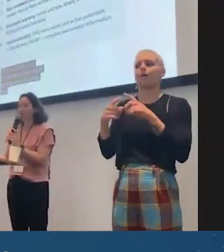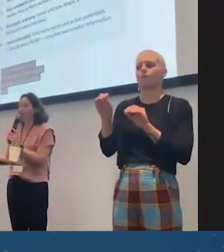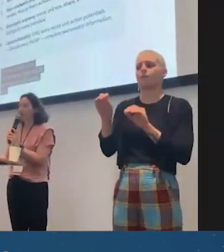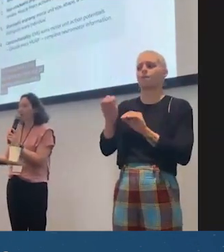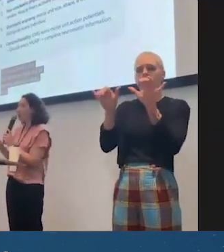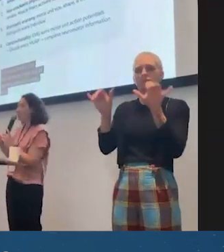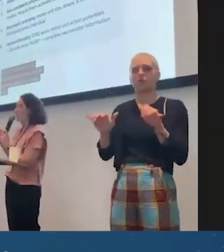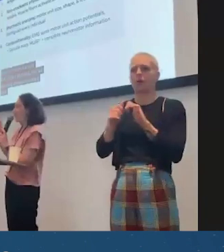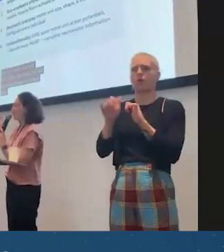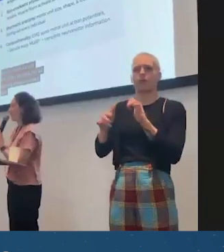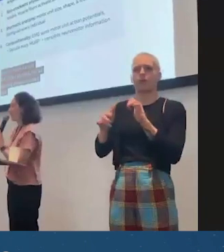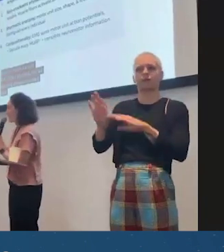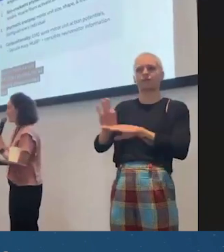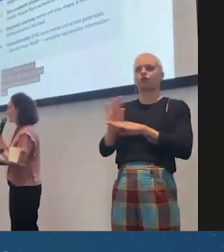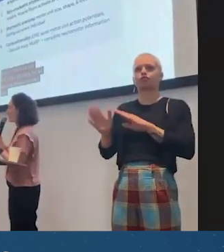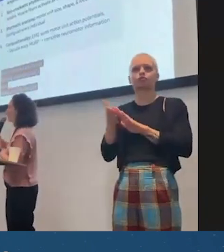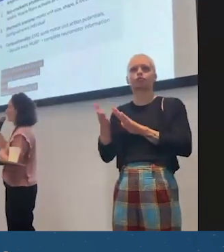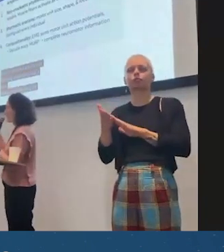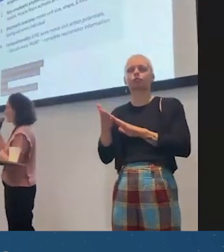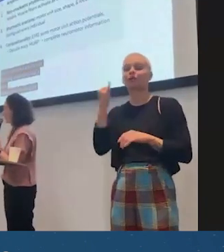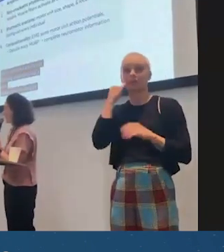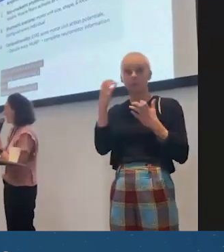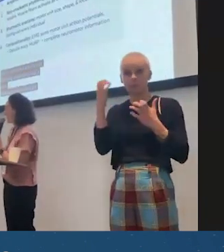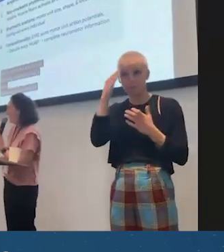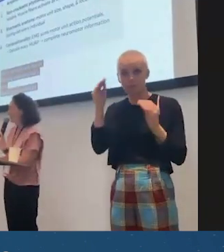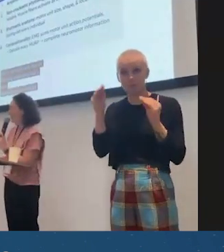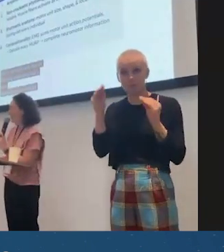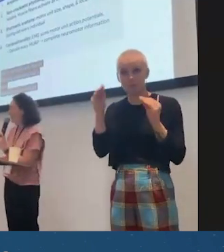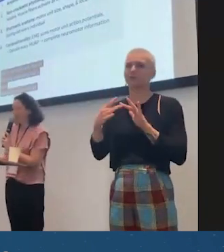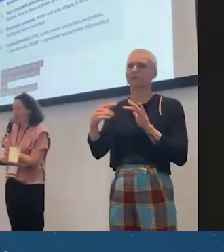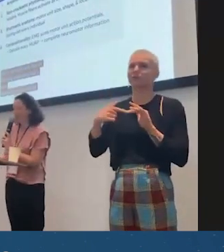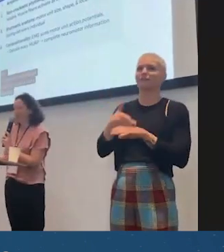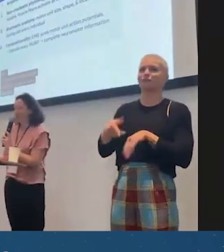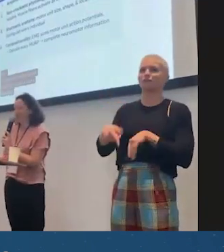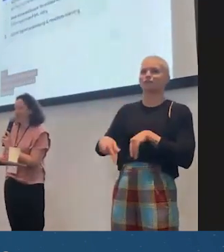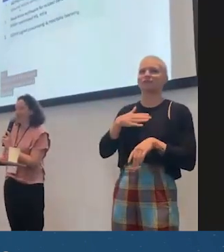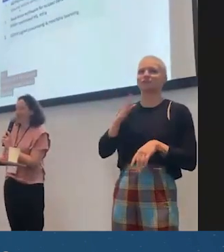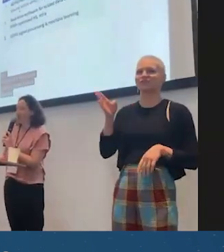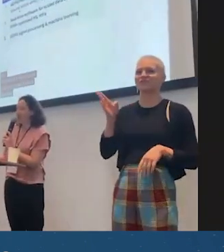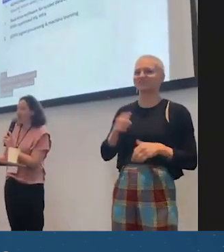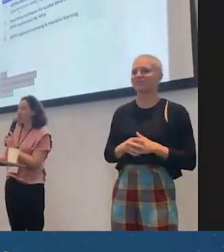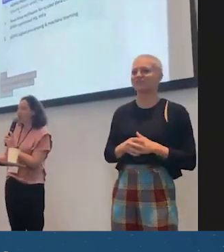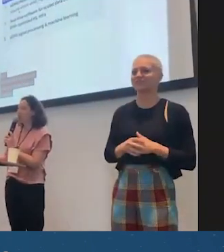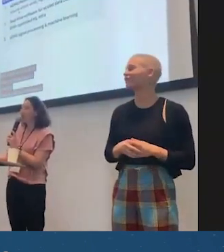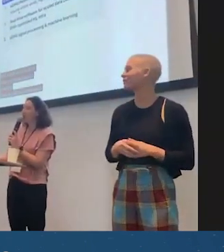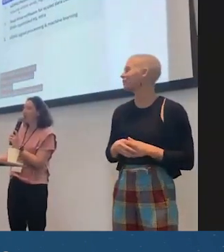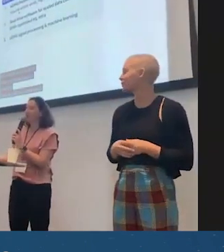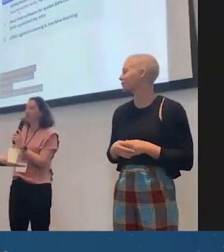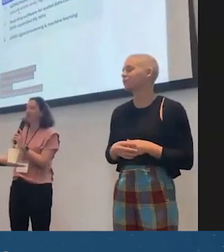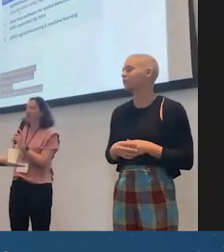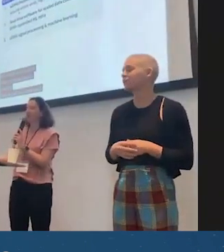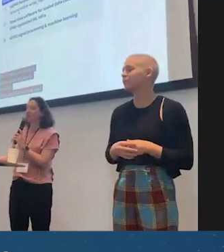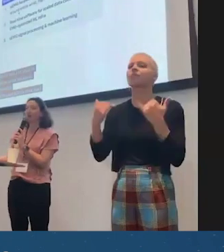And if you want to know more about this, you can reach out to me after. I'll quickly touch on some of the top line